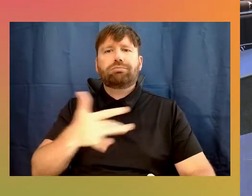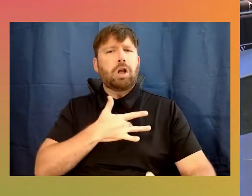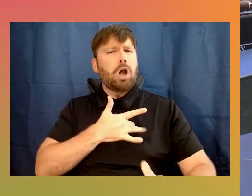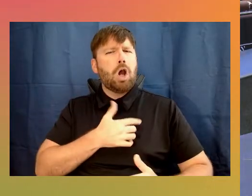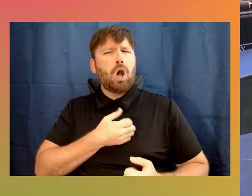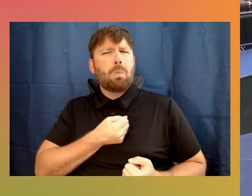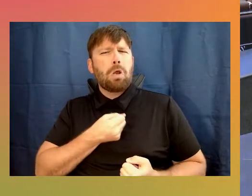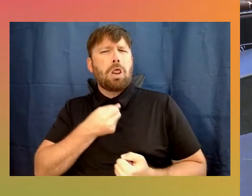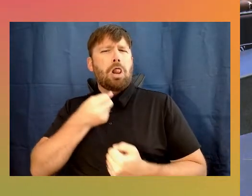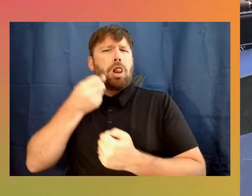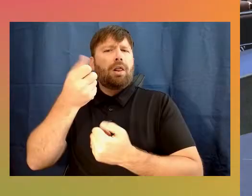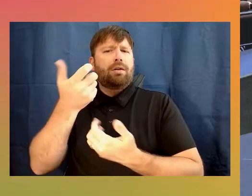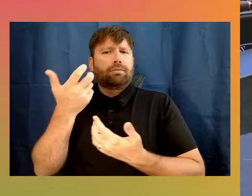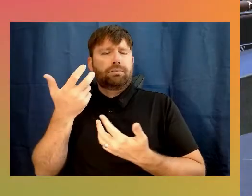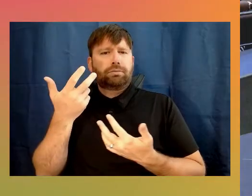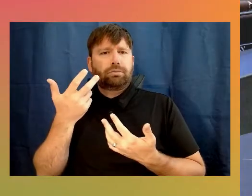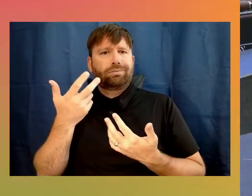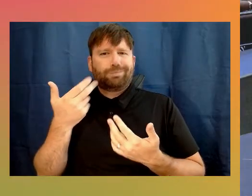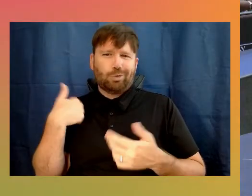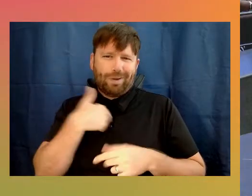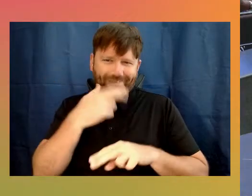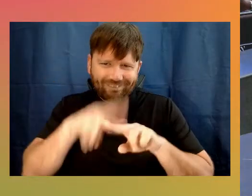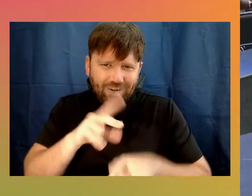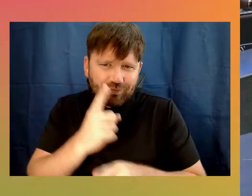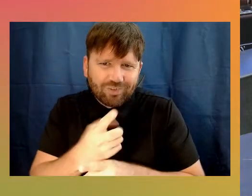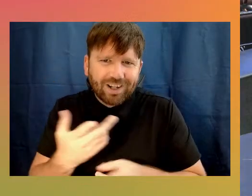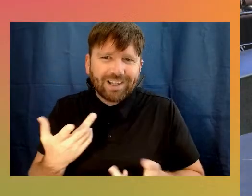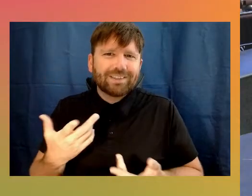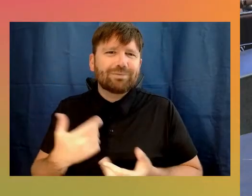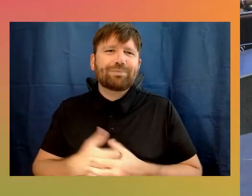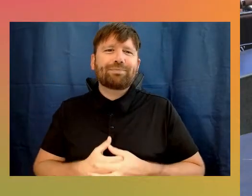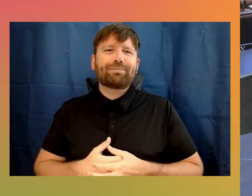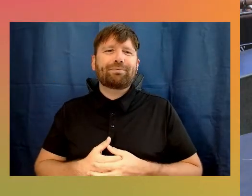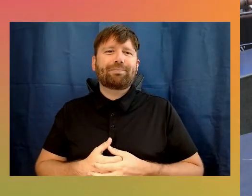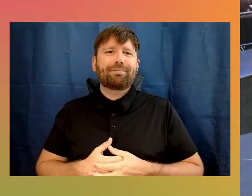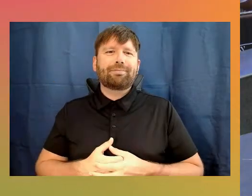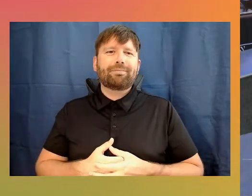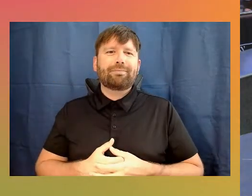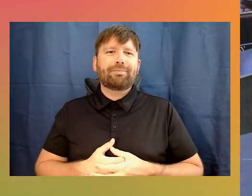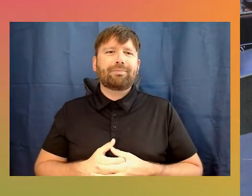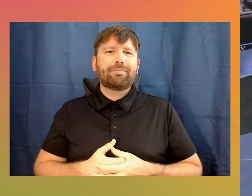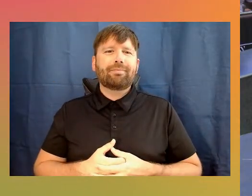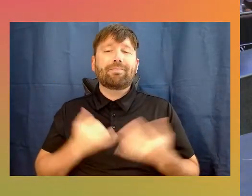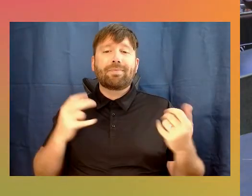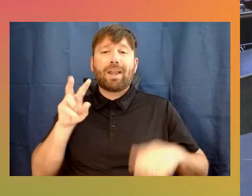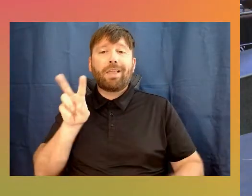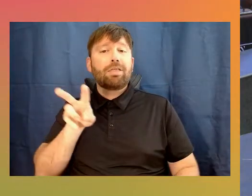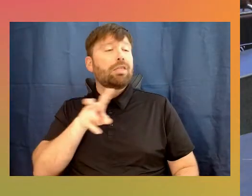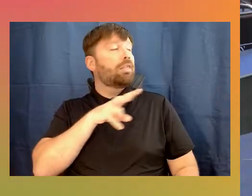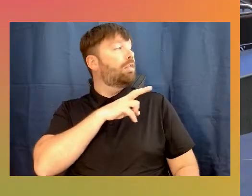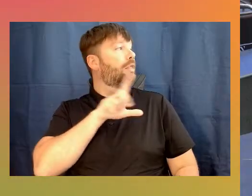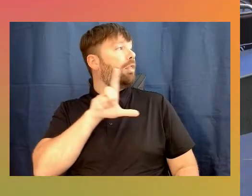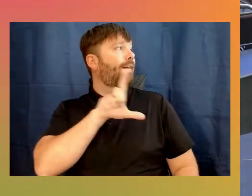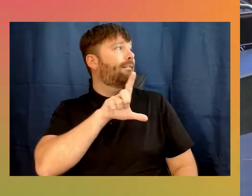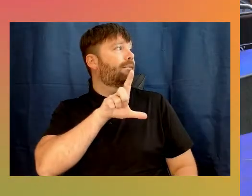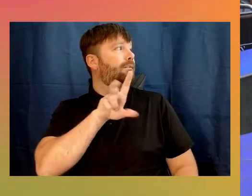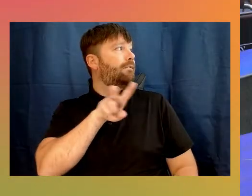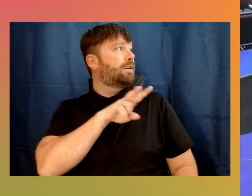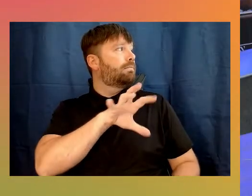GOOD. STAY HERE IN UP DOG. KEEP PULLING THE HEART THROUGH THE GATEWAY OF THE ARMS.